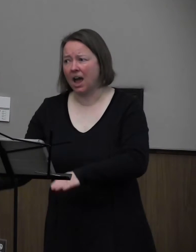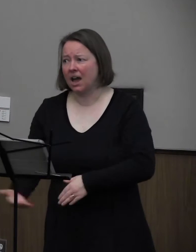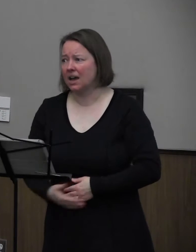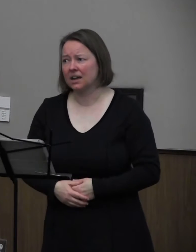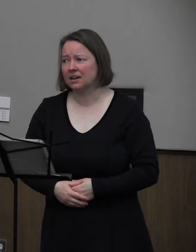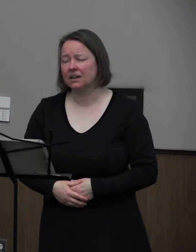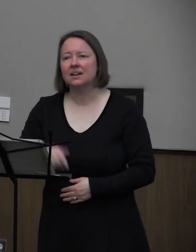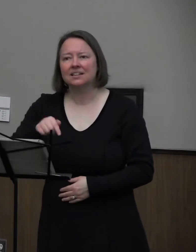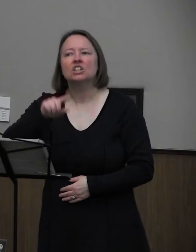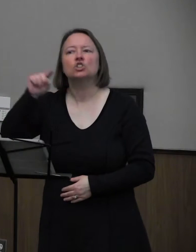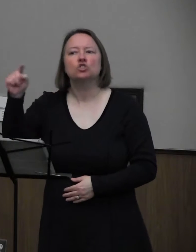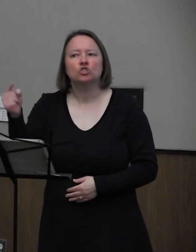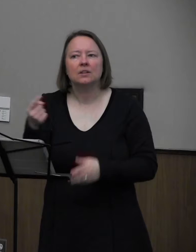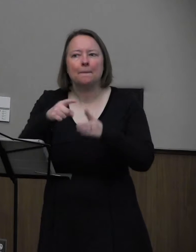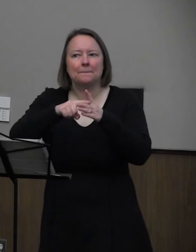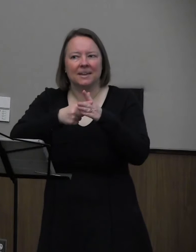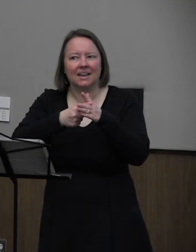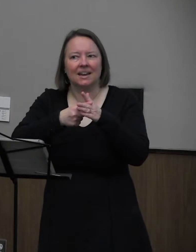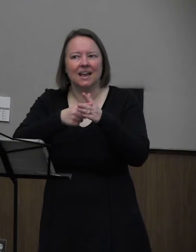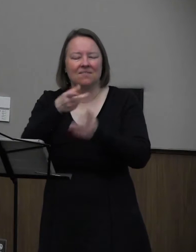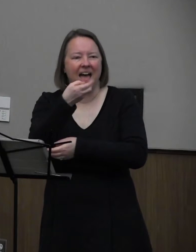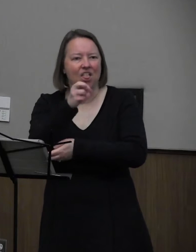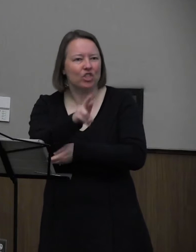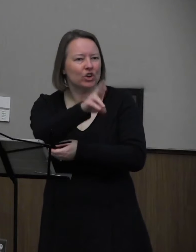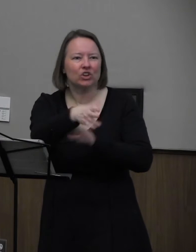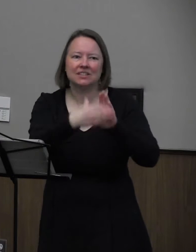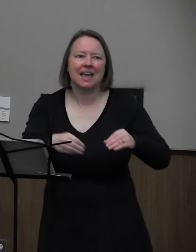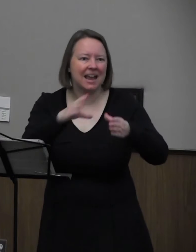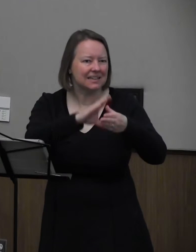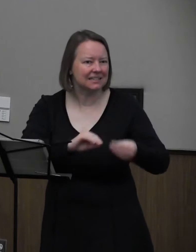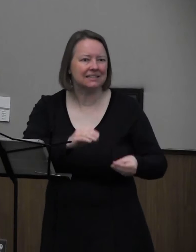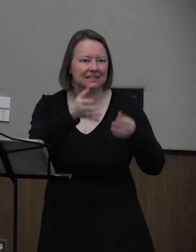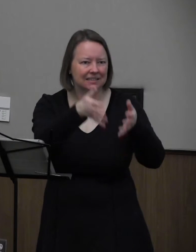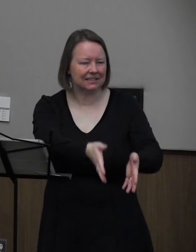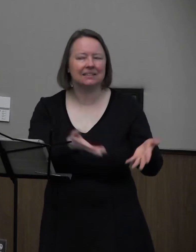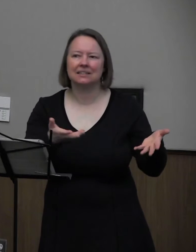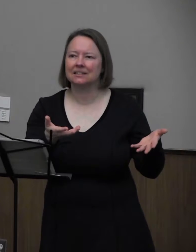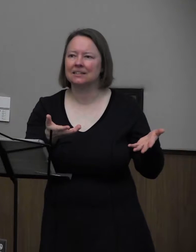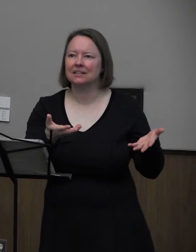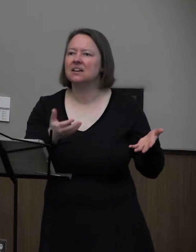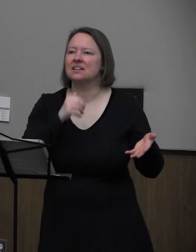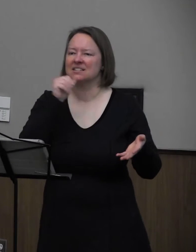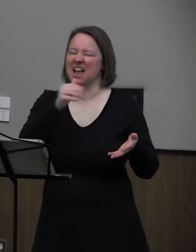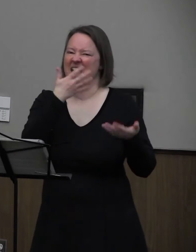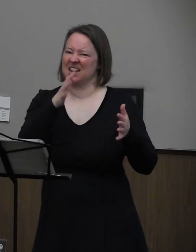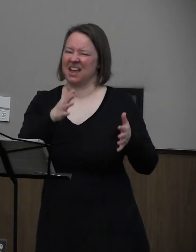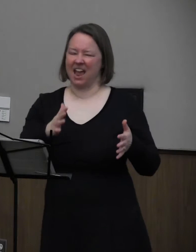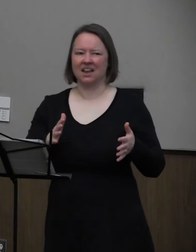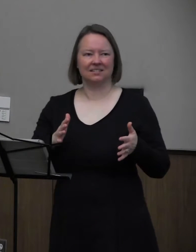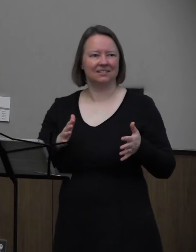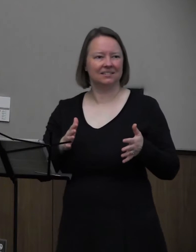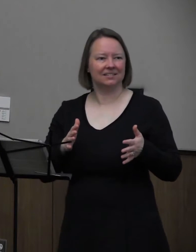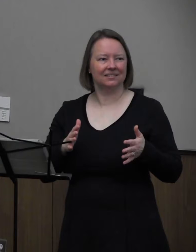This is just the beginning of Heather's legacy. This is not the end of Heather's legacy.